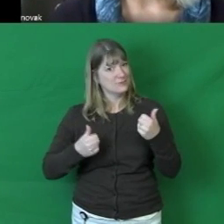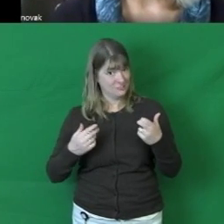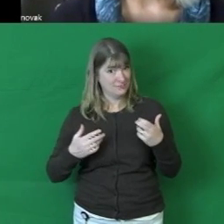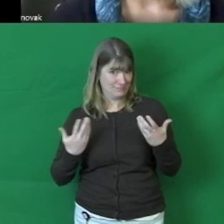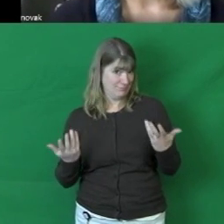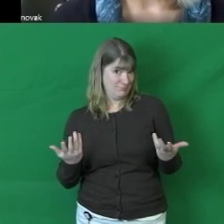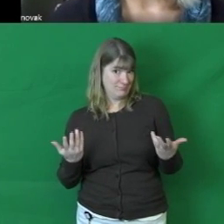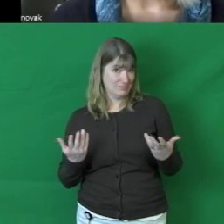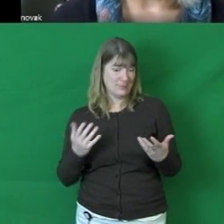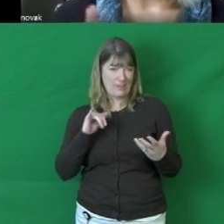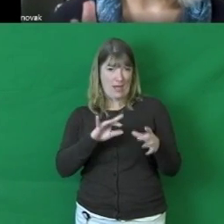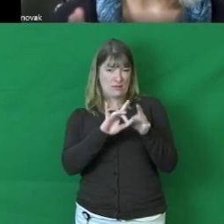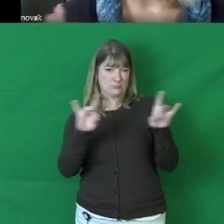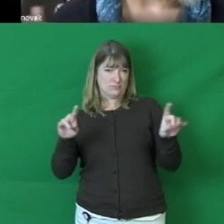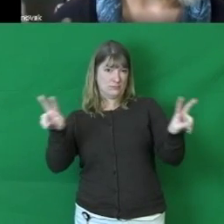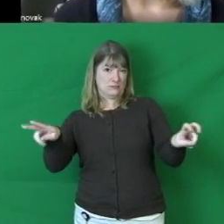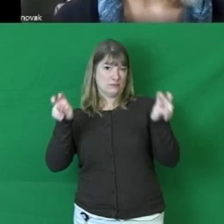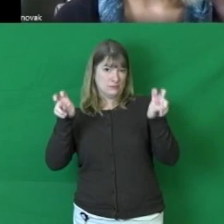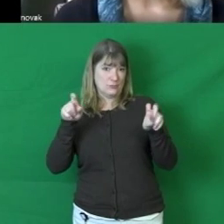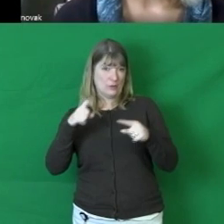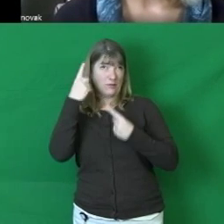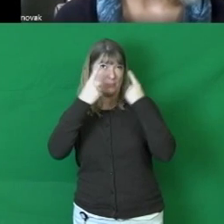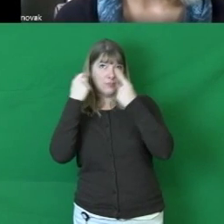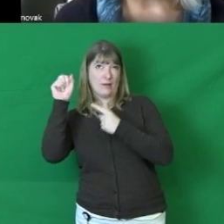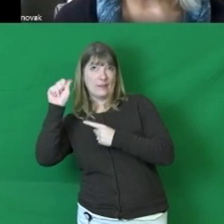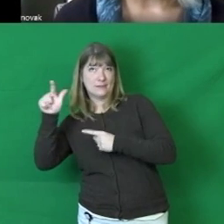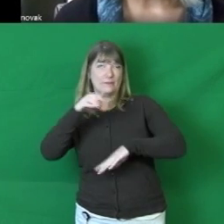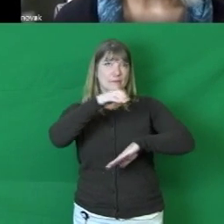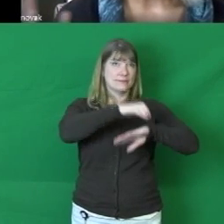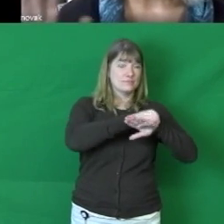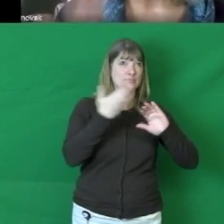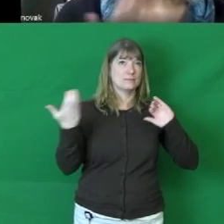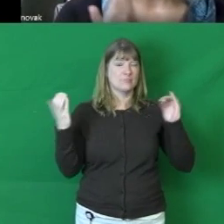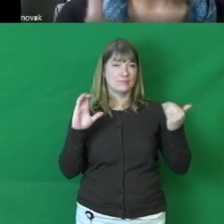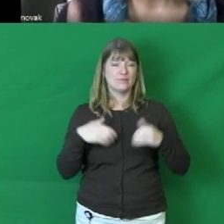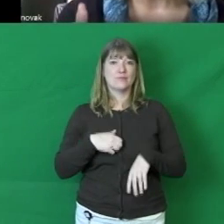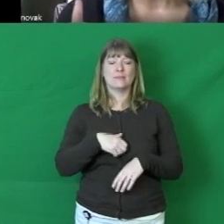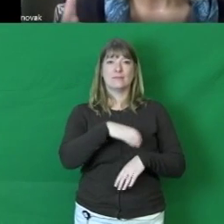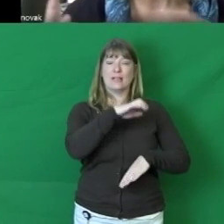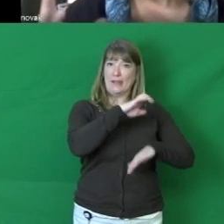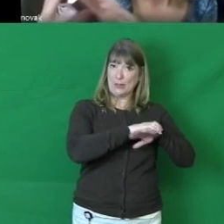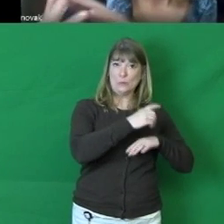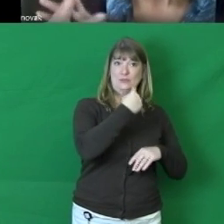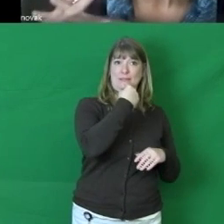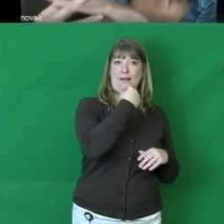This would be a nice phrase to think about ASL versus English. In English, this is how we would say it.